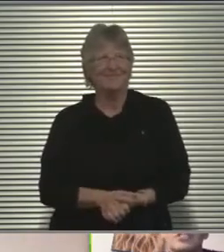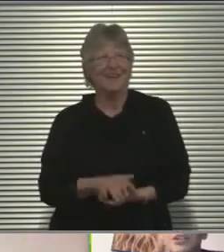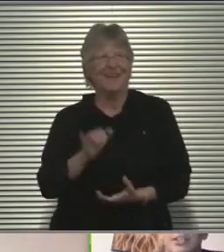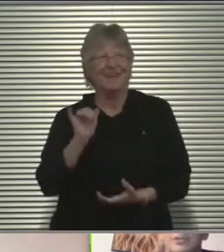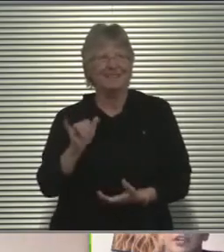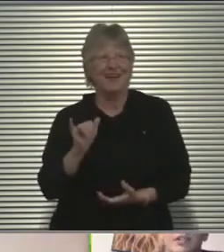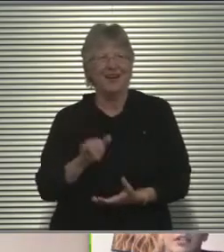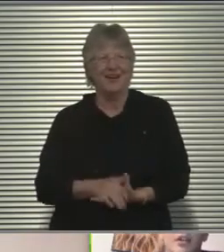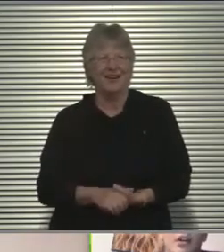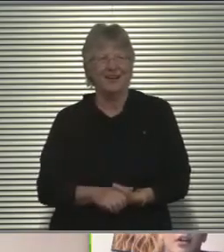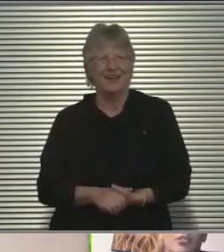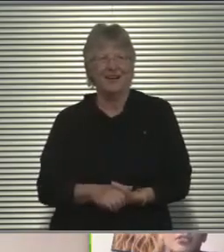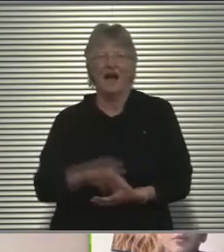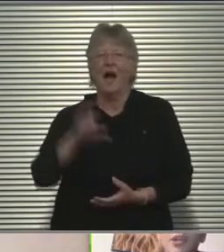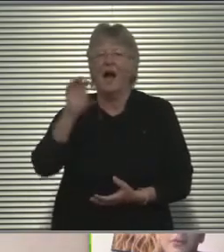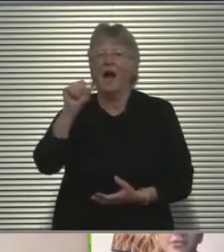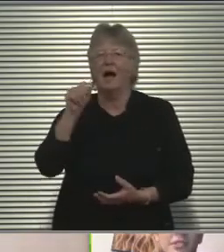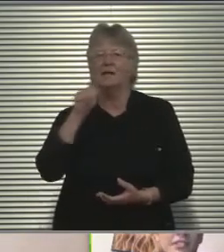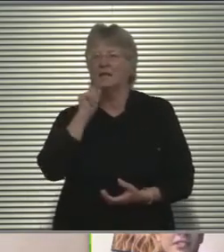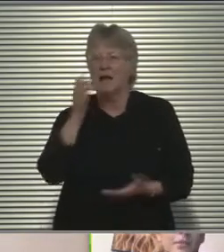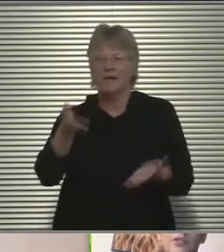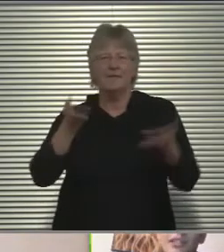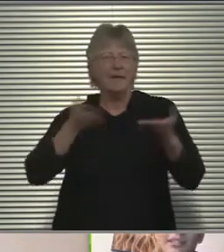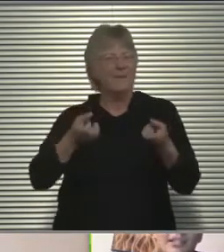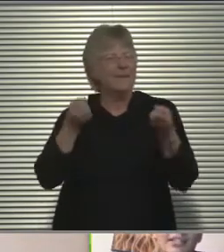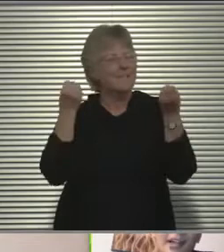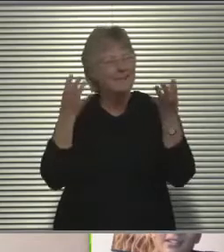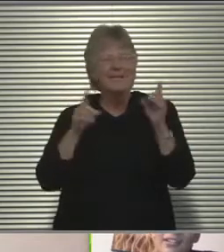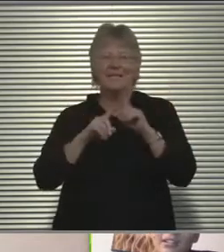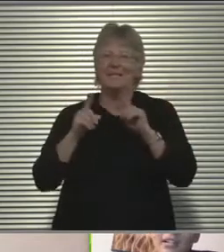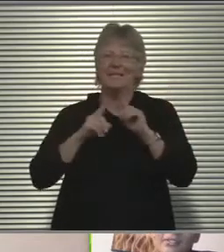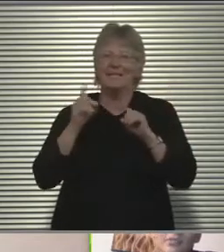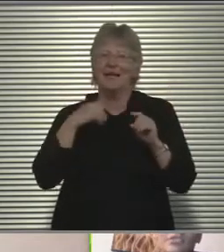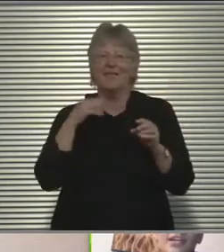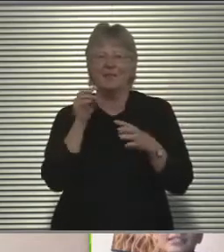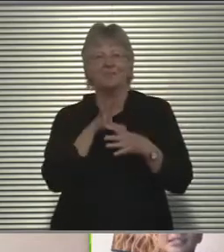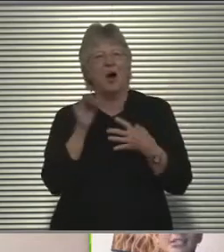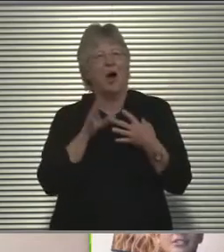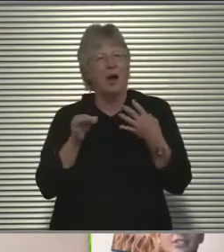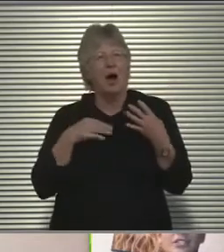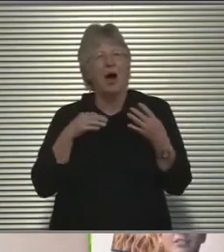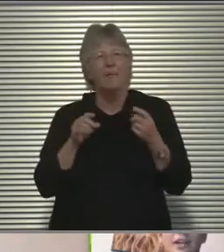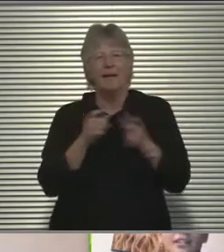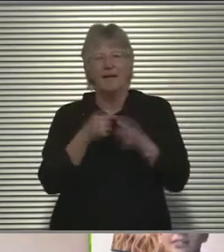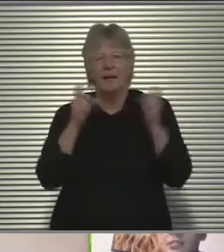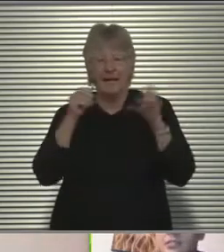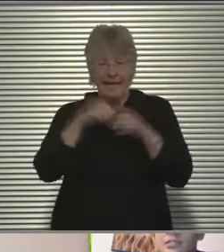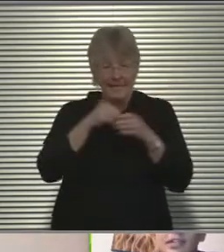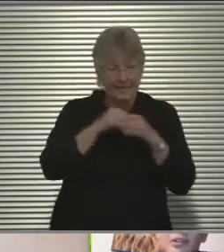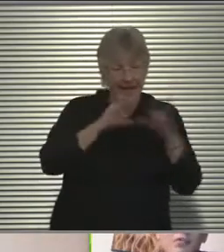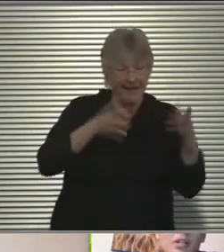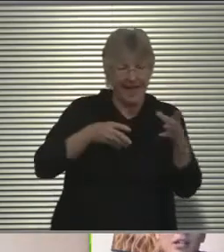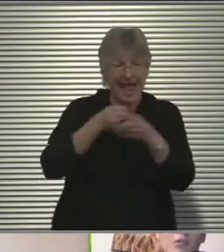SATO has provided me so many opportunities, both inside and outside of the classroom, to gain essential leadership and life skills that I know